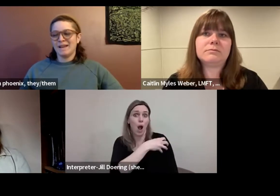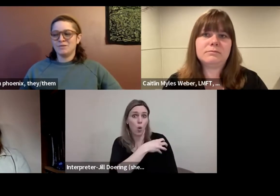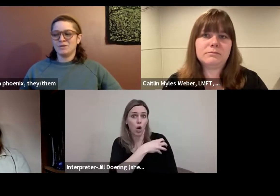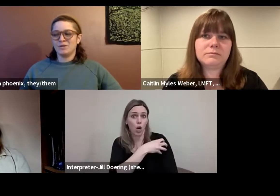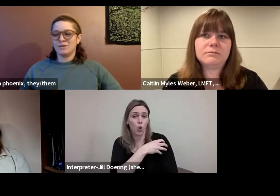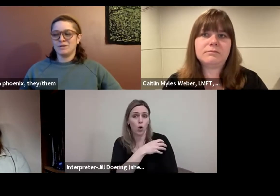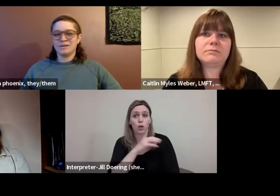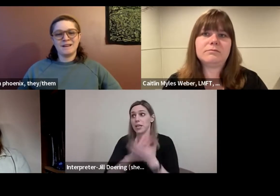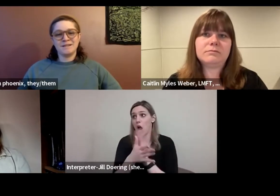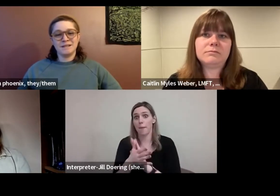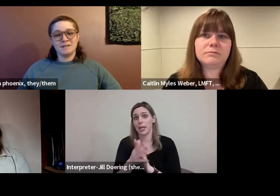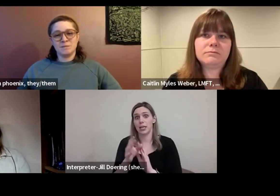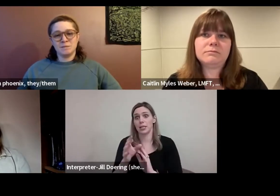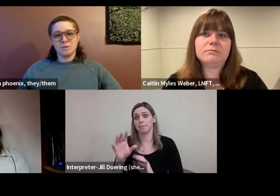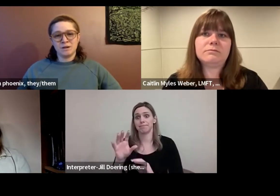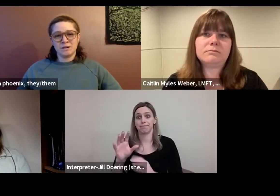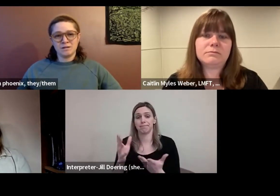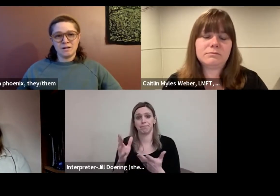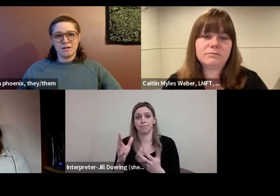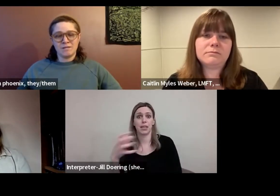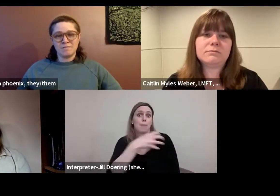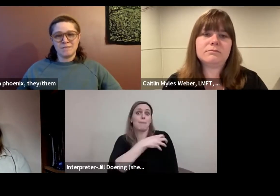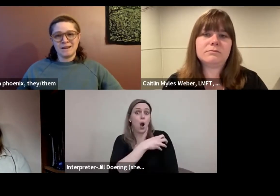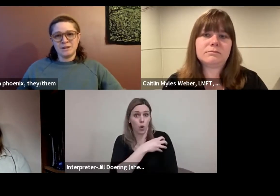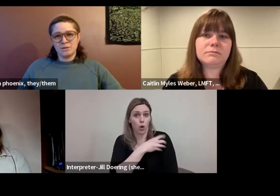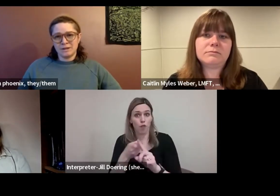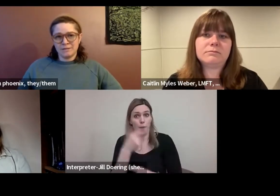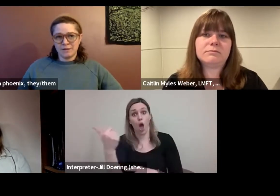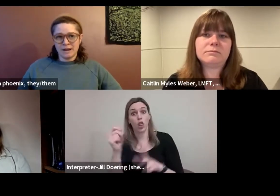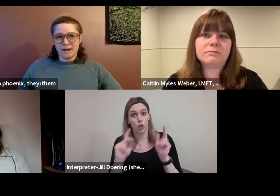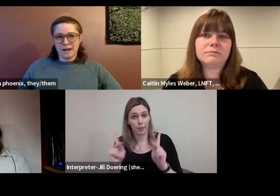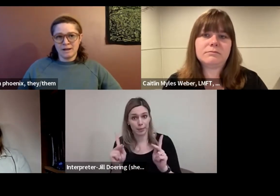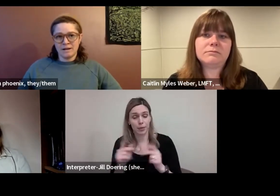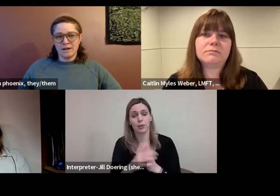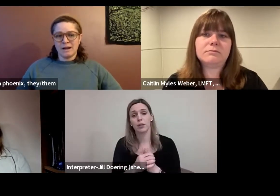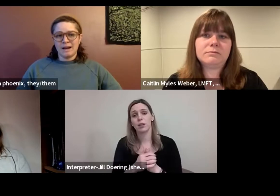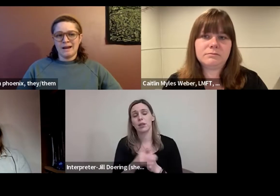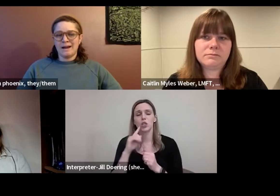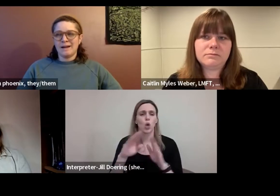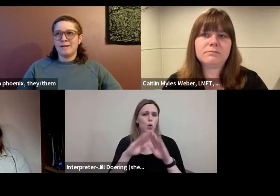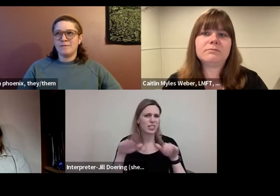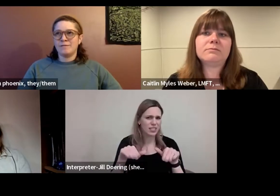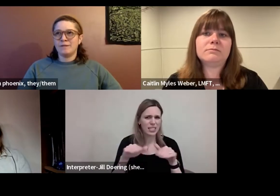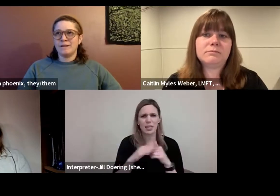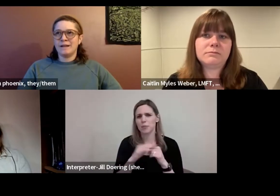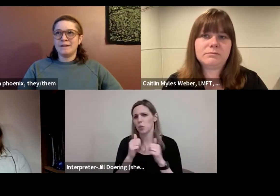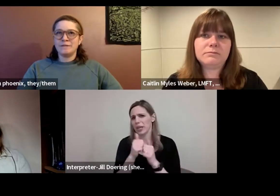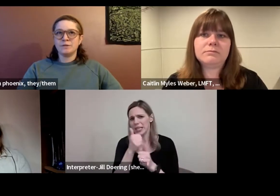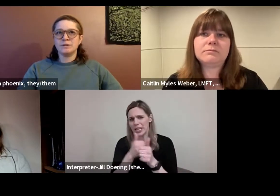And so there's a lot of systems work that I do with every client. I have a lot of folks